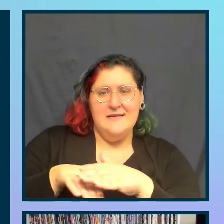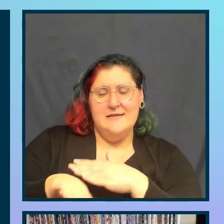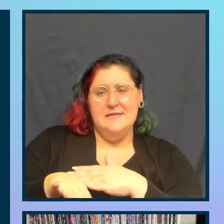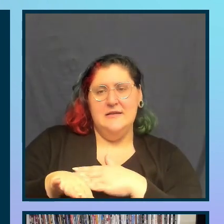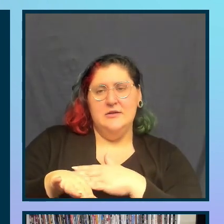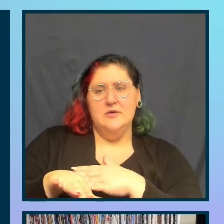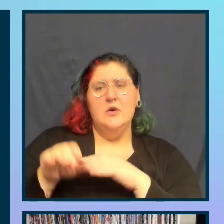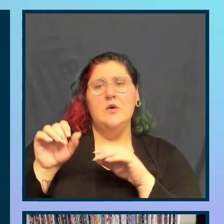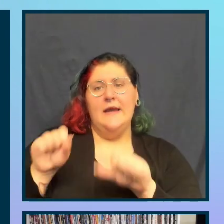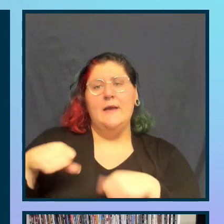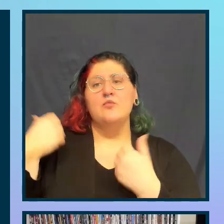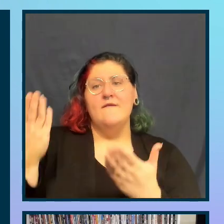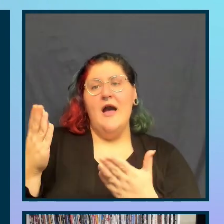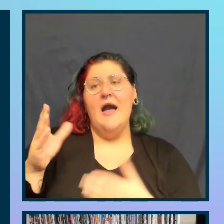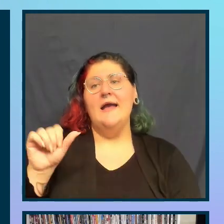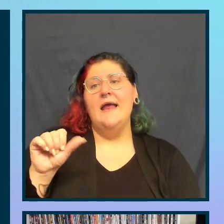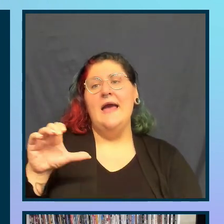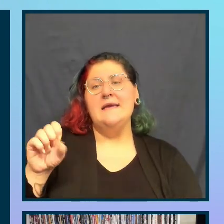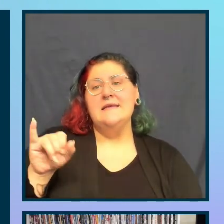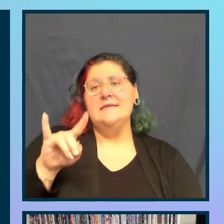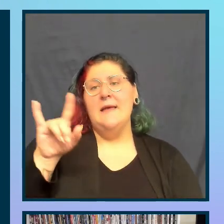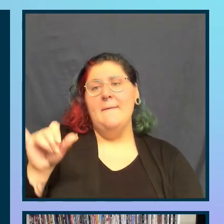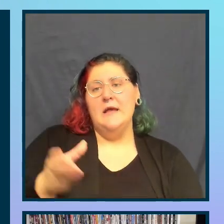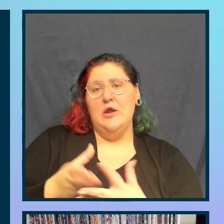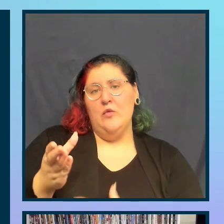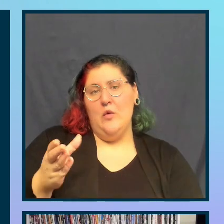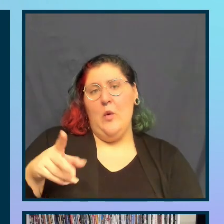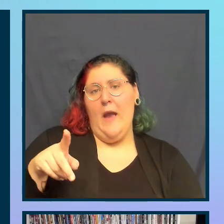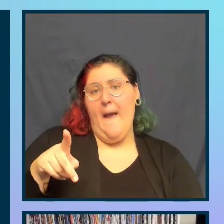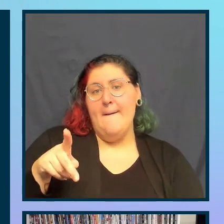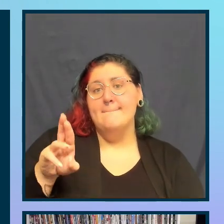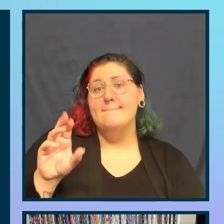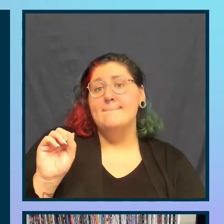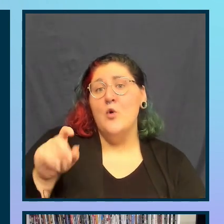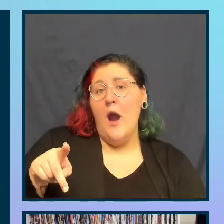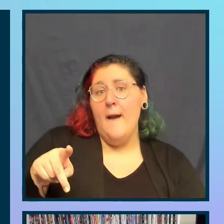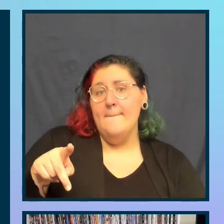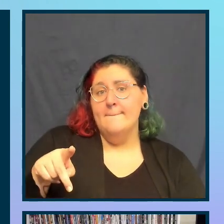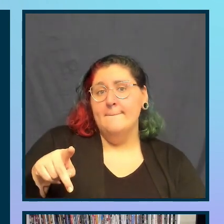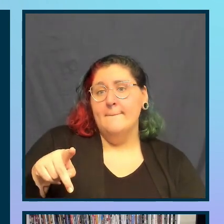This prop is added to the component which receives the click event. So this prop takes a string value,